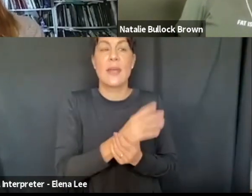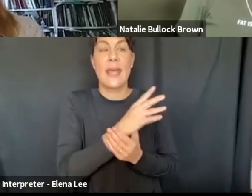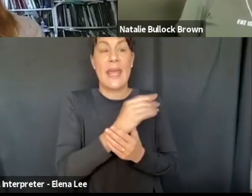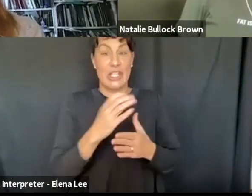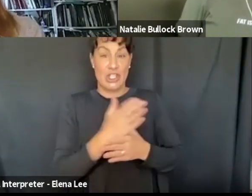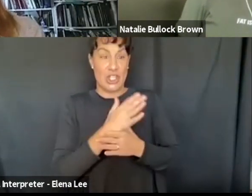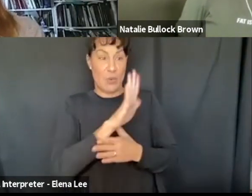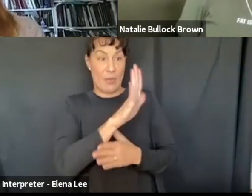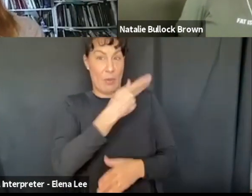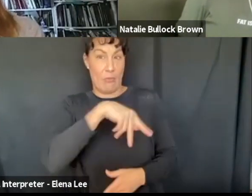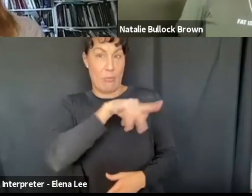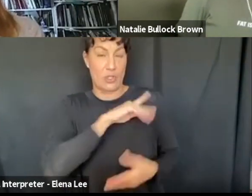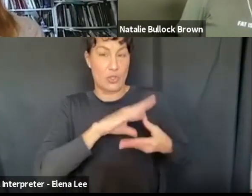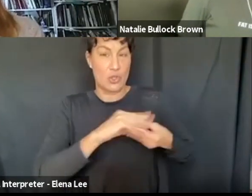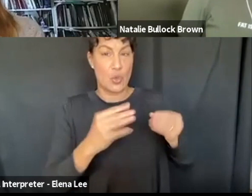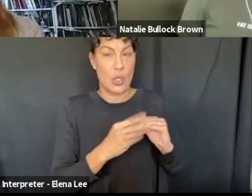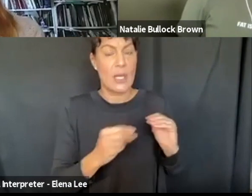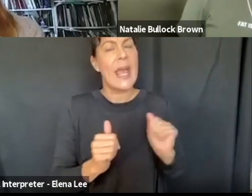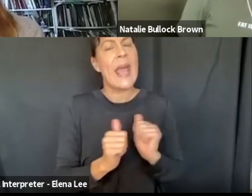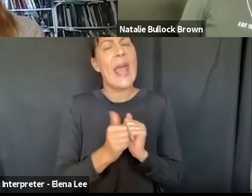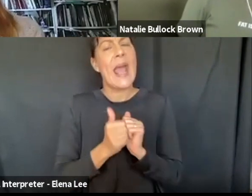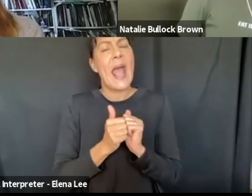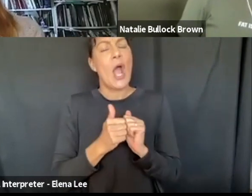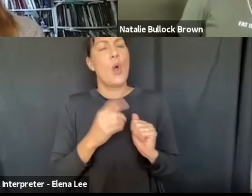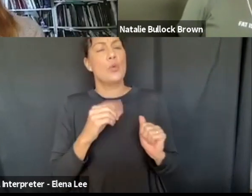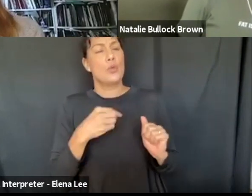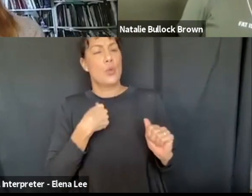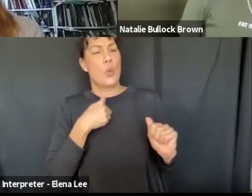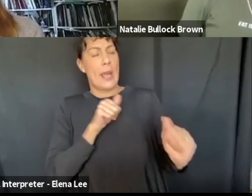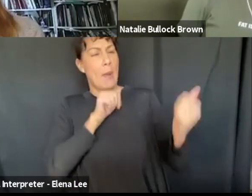and information, how does one approach such conversations?